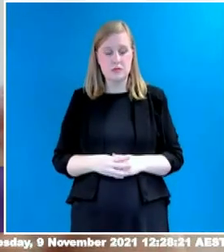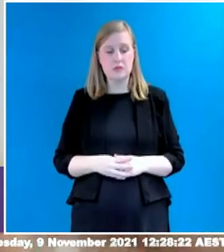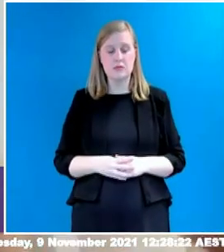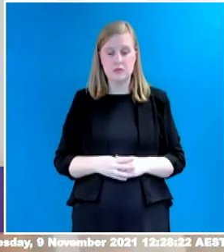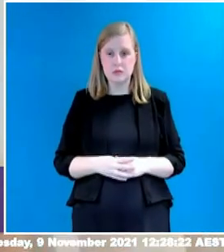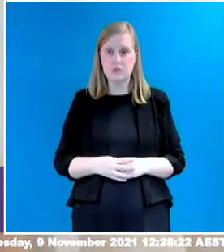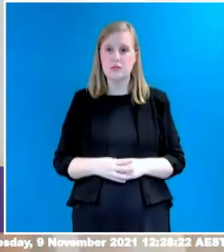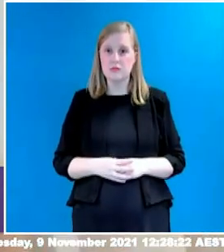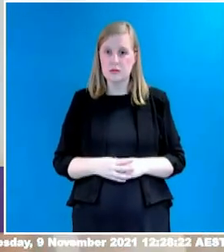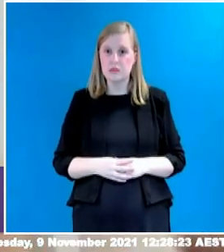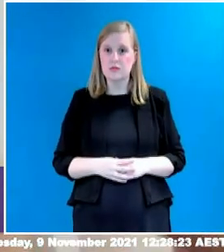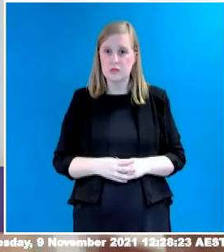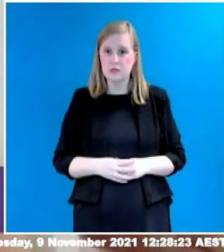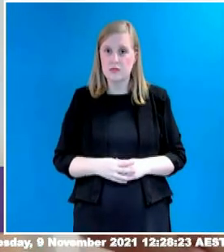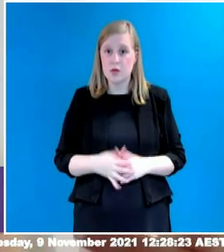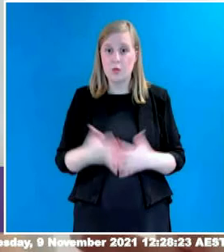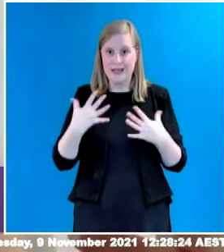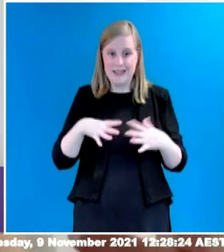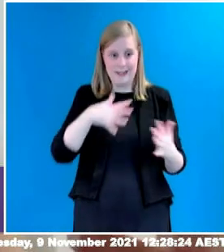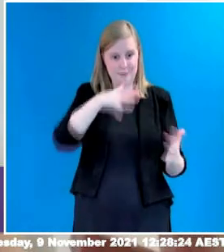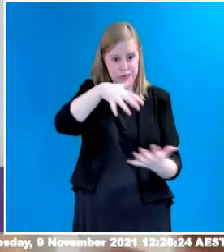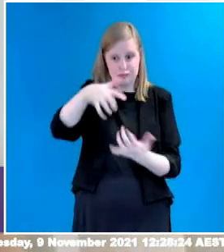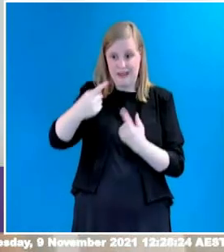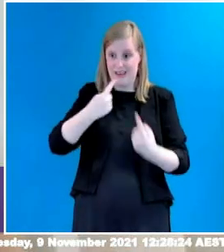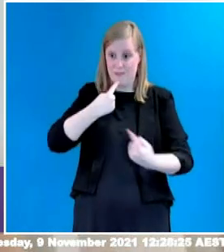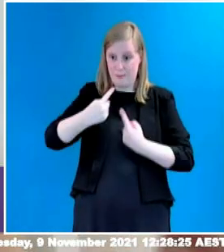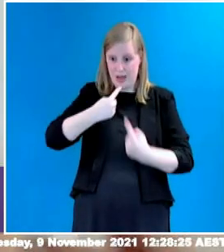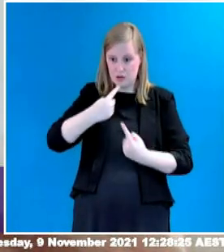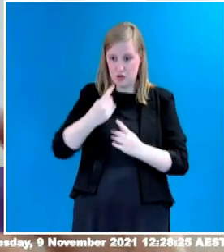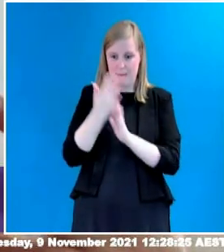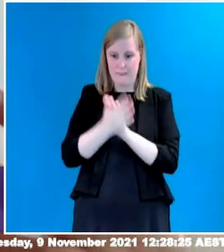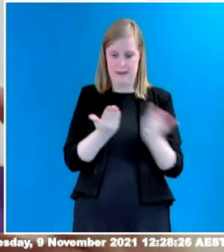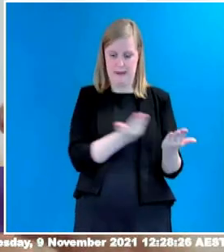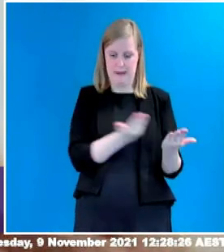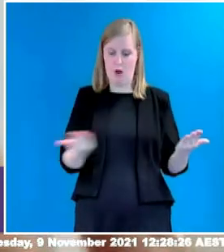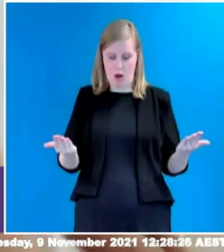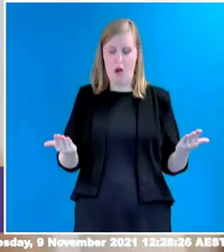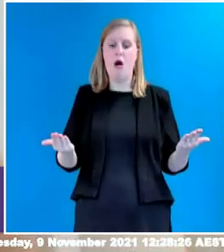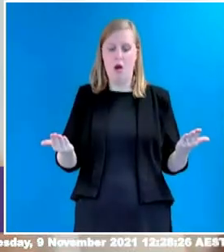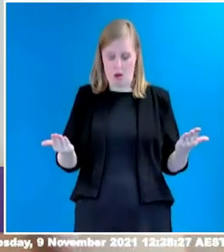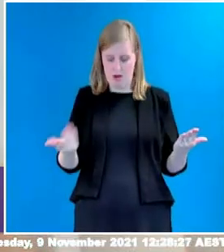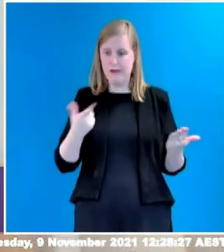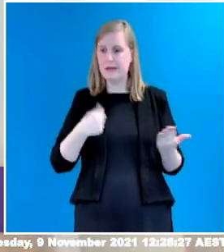them, to make them more adaptable, more suitable for the